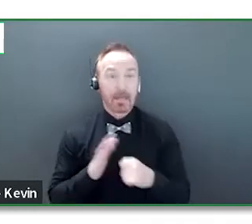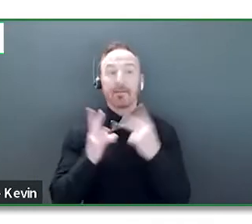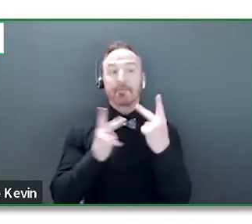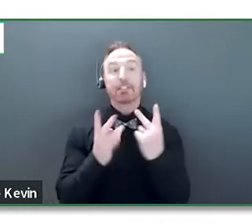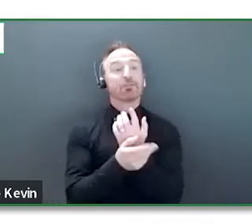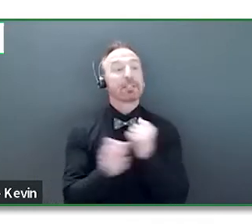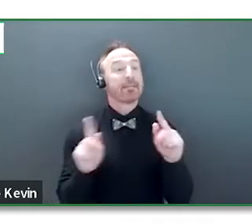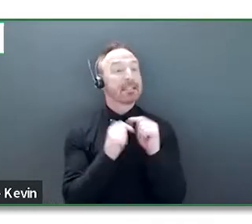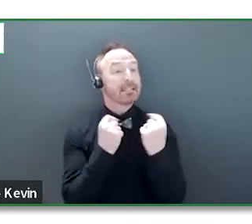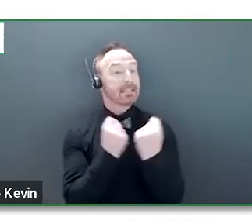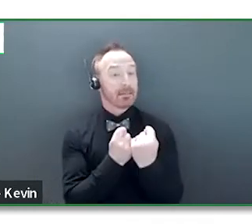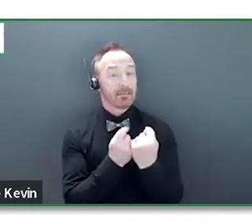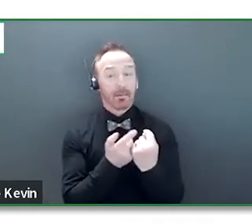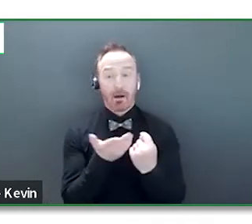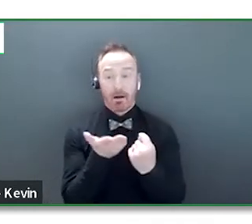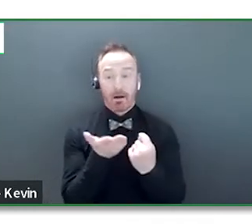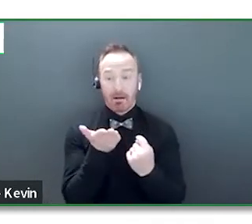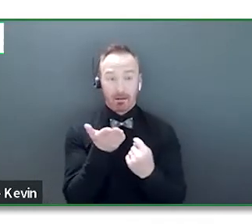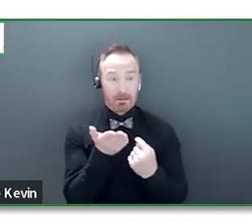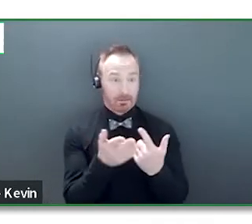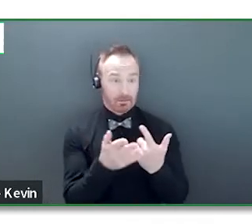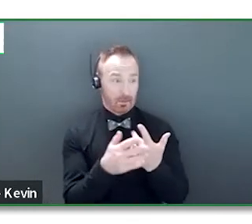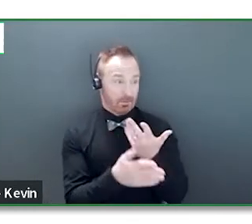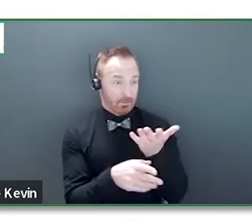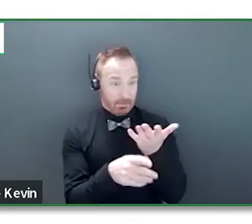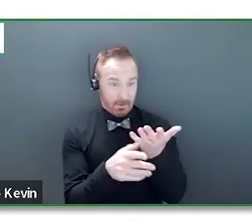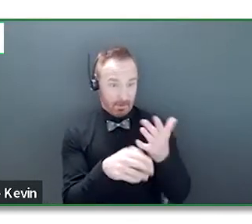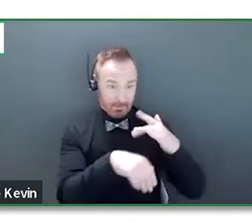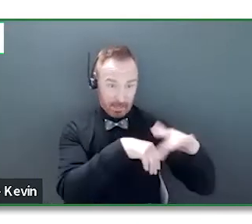there to ensure safety for all of our visitors and we have a great